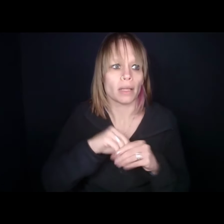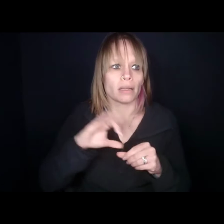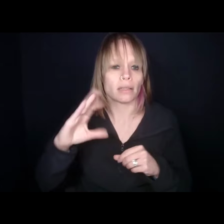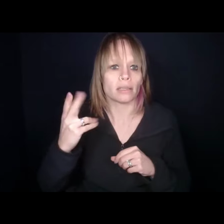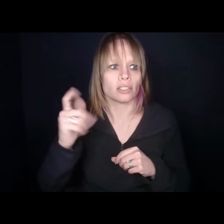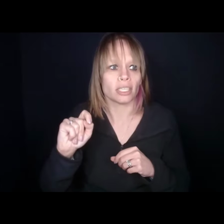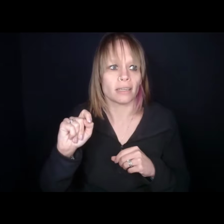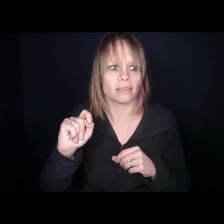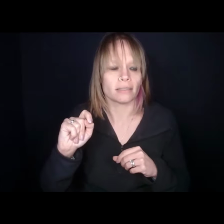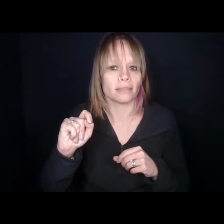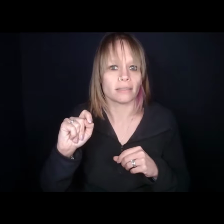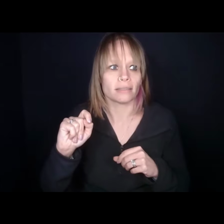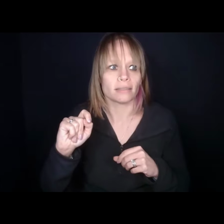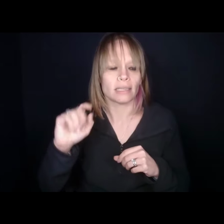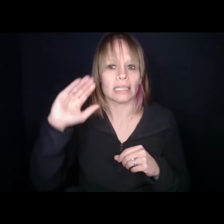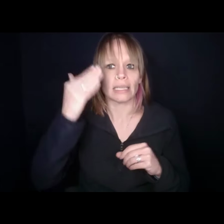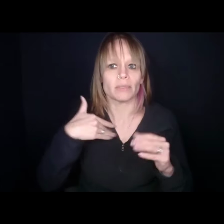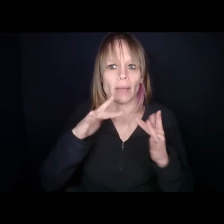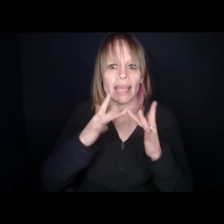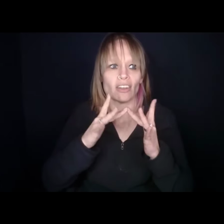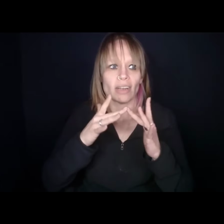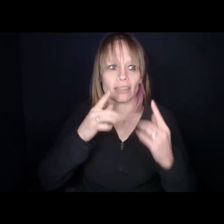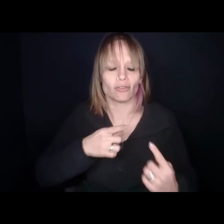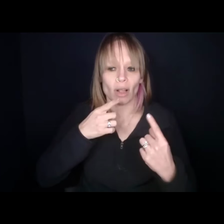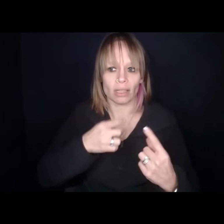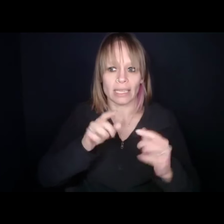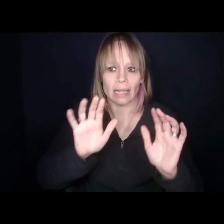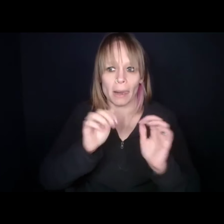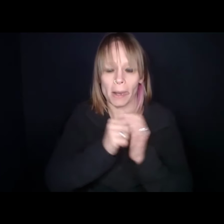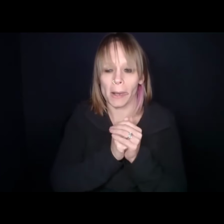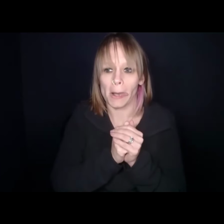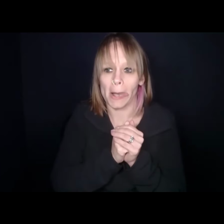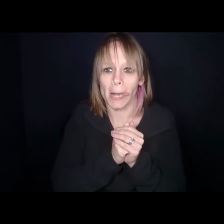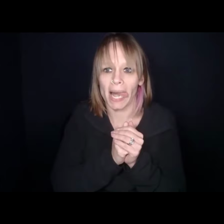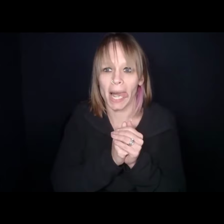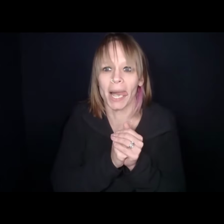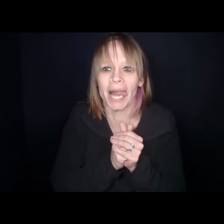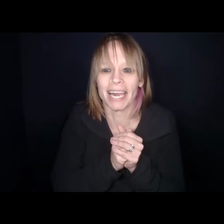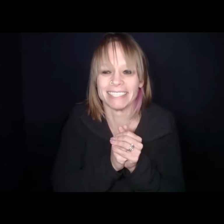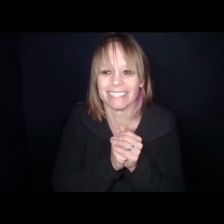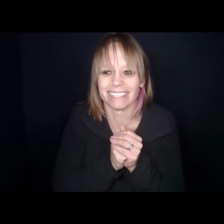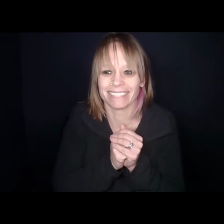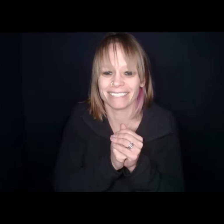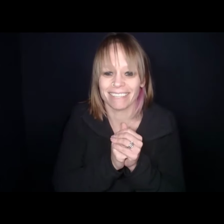internet. I just um